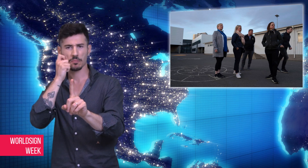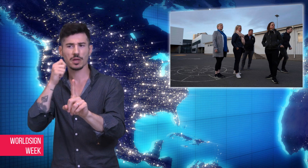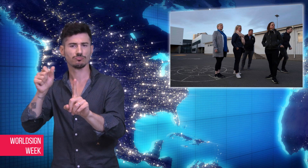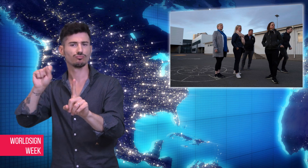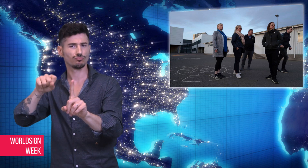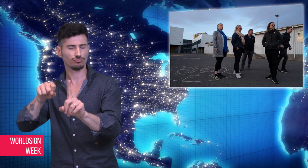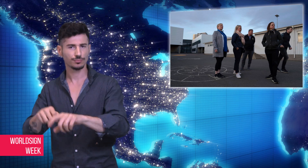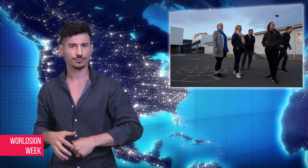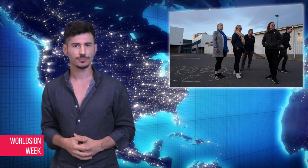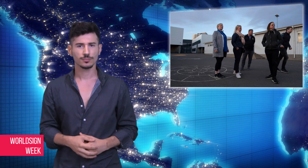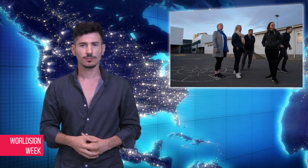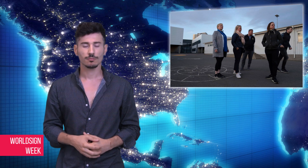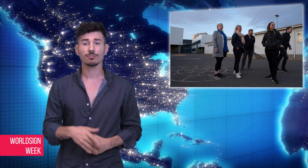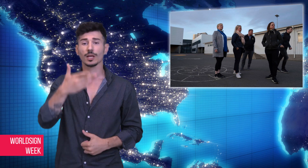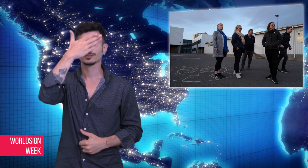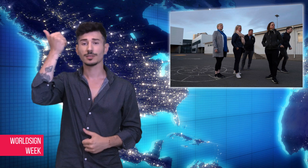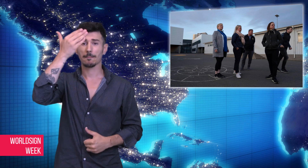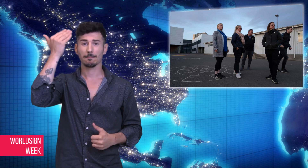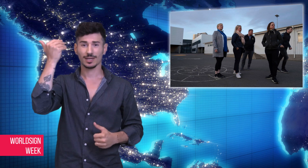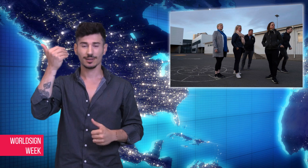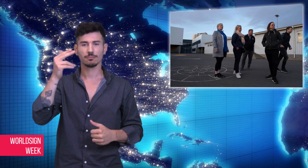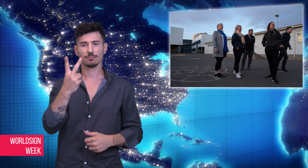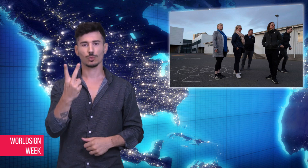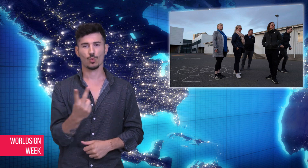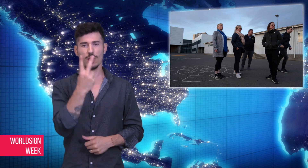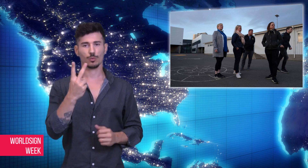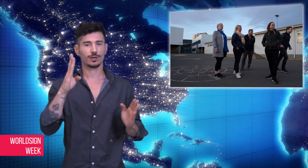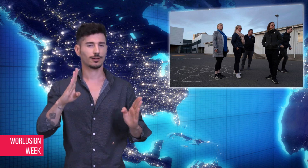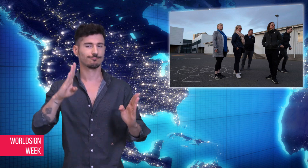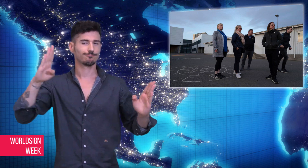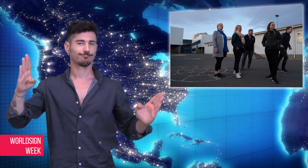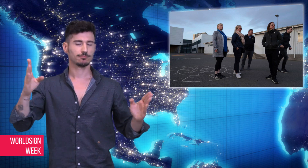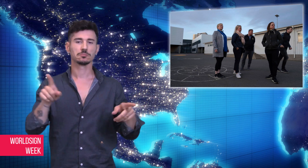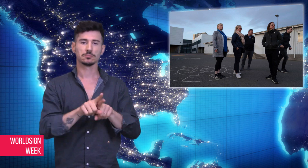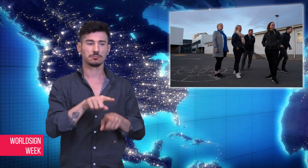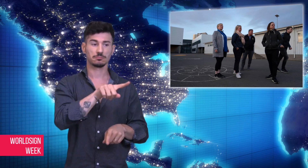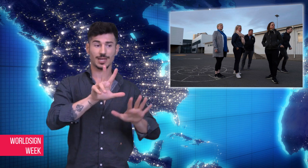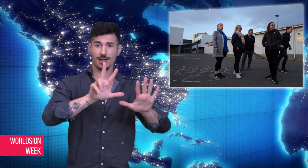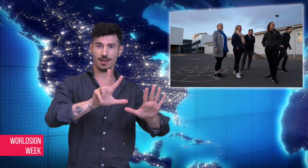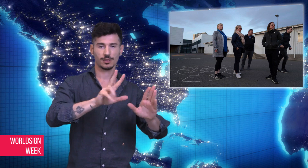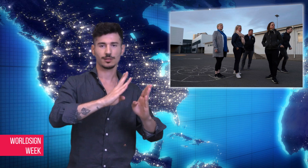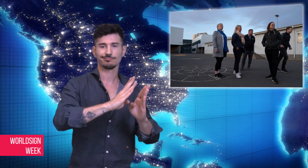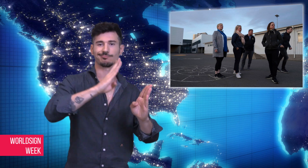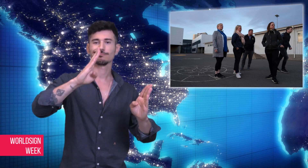The curfew is extended by two hours during summer.